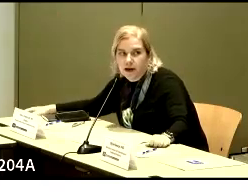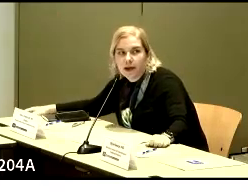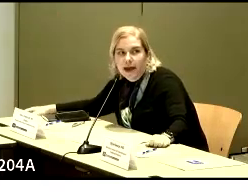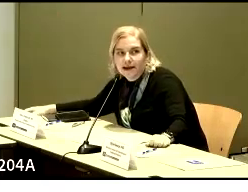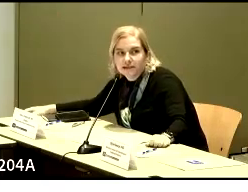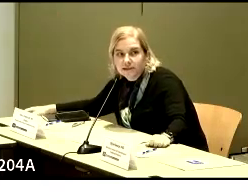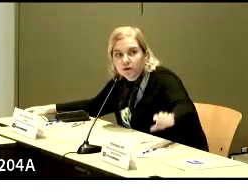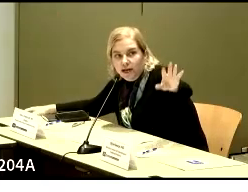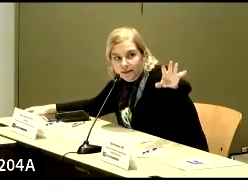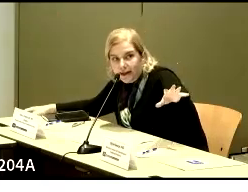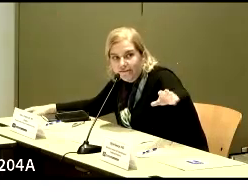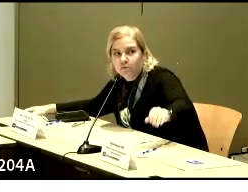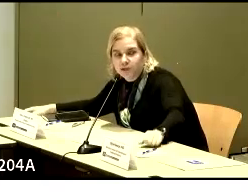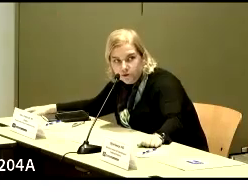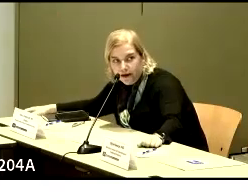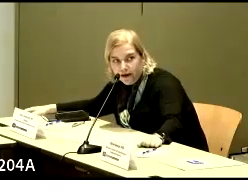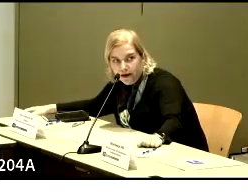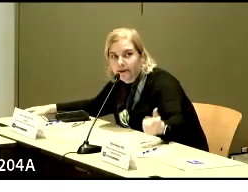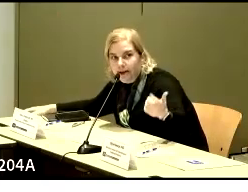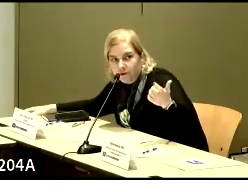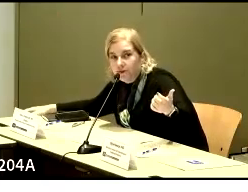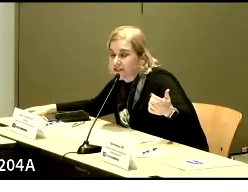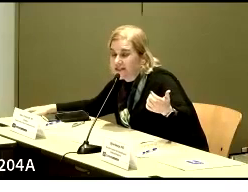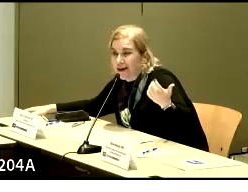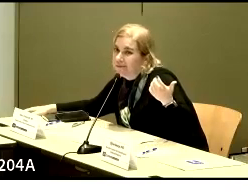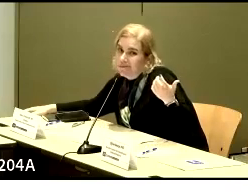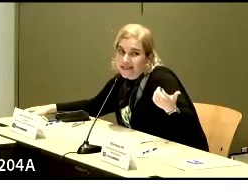And similarly, on the left, we do have a program, I'll note this is about less